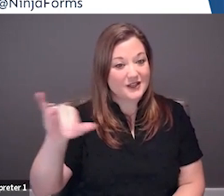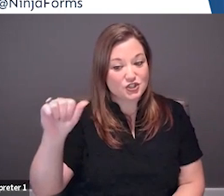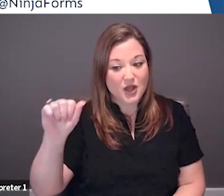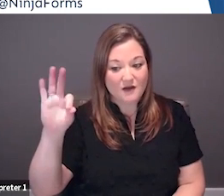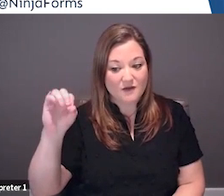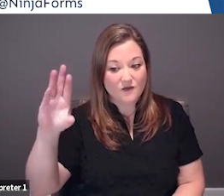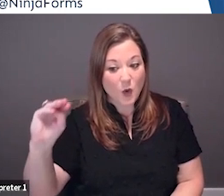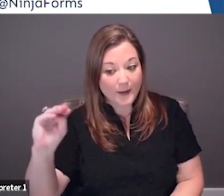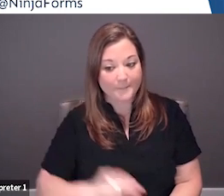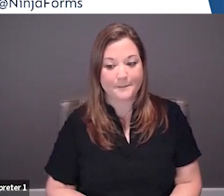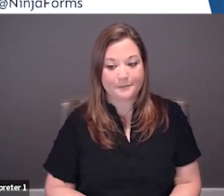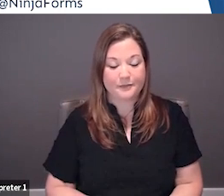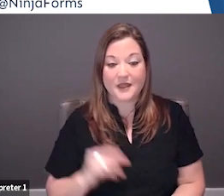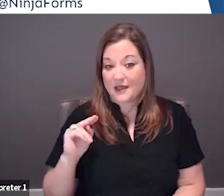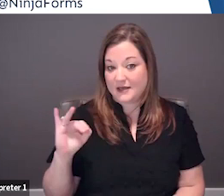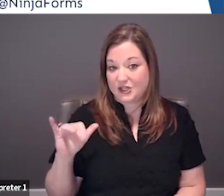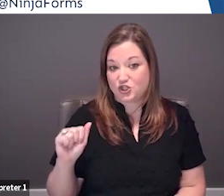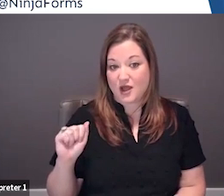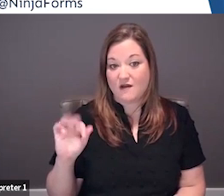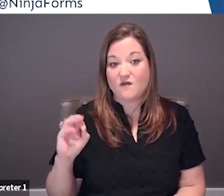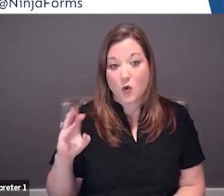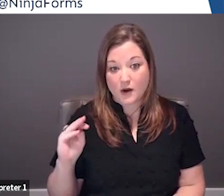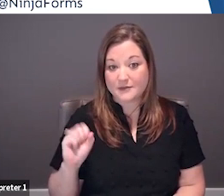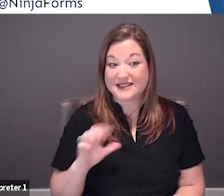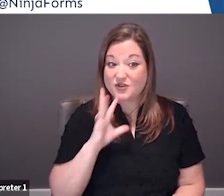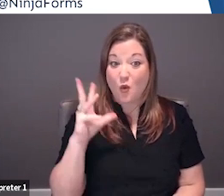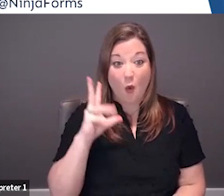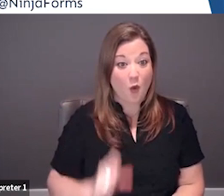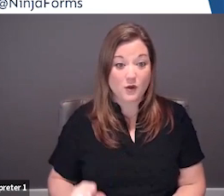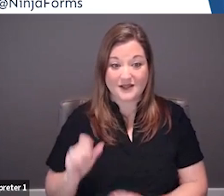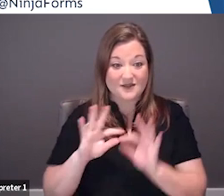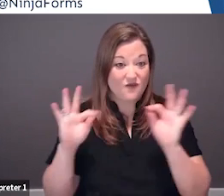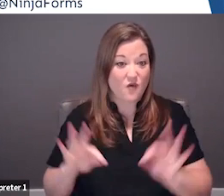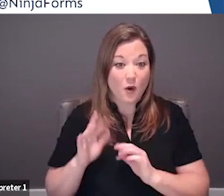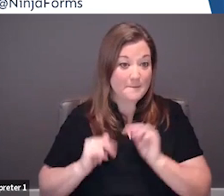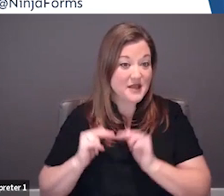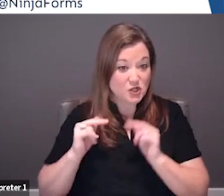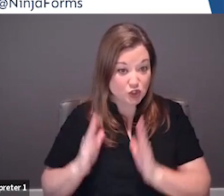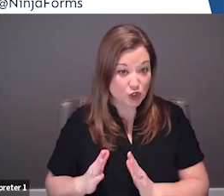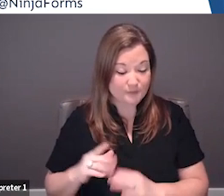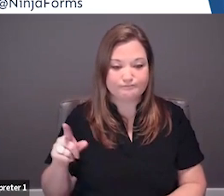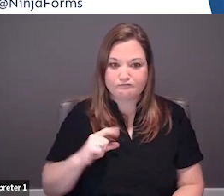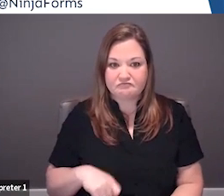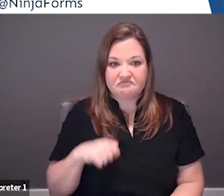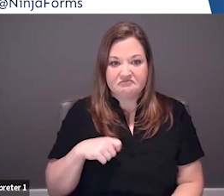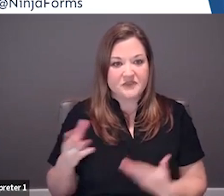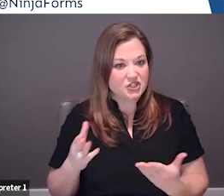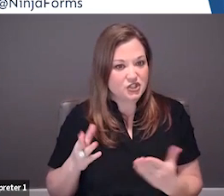Ninja Forms is one of WordPress's oldest form builders. They are proud to serve users from around the world,